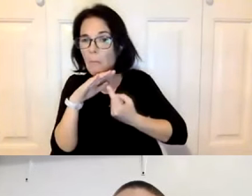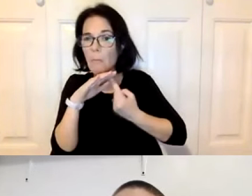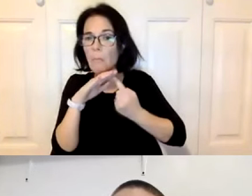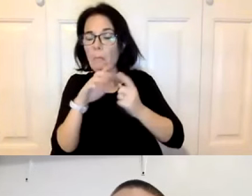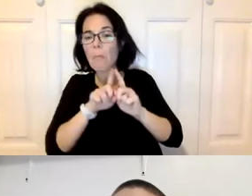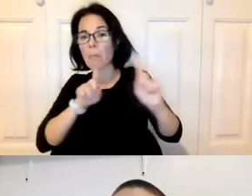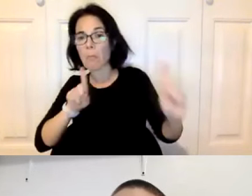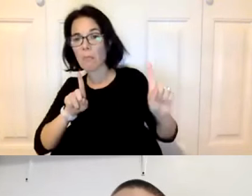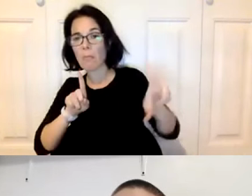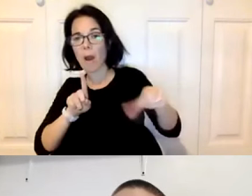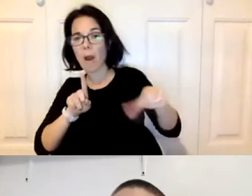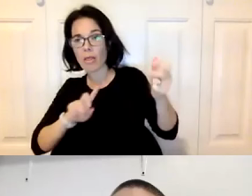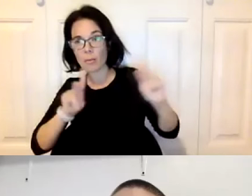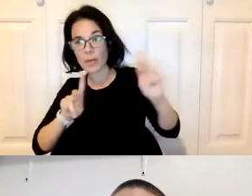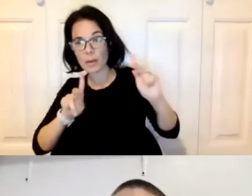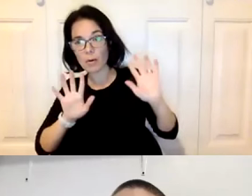Try to maintain good hand hygiene